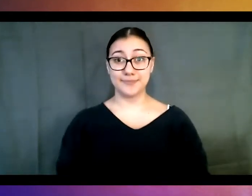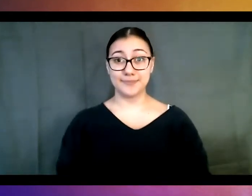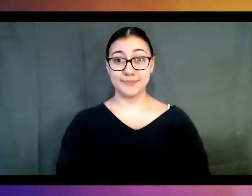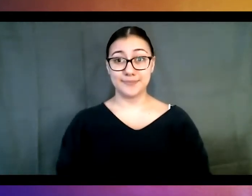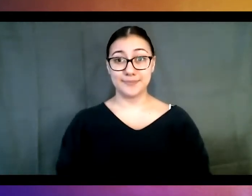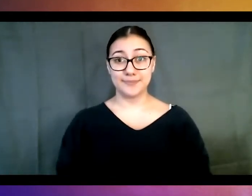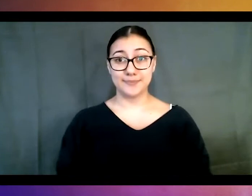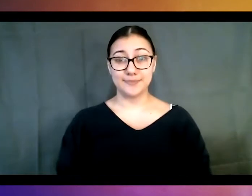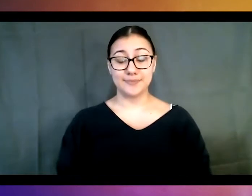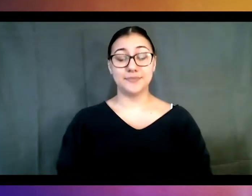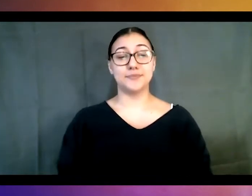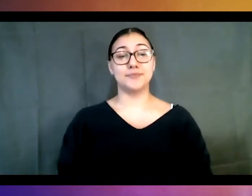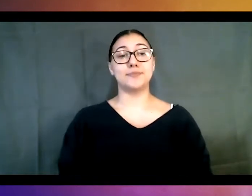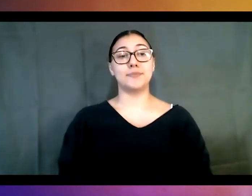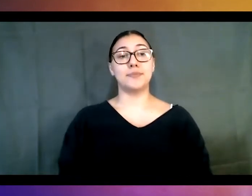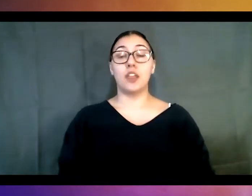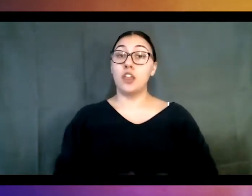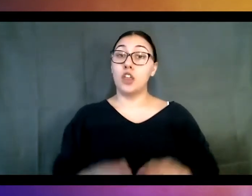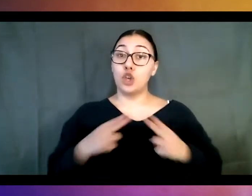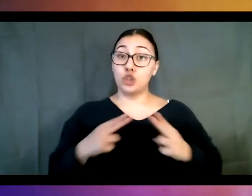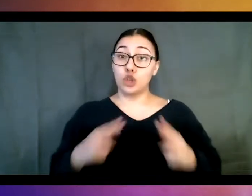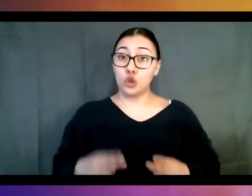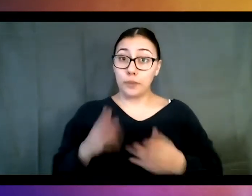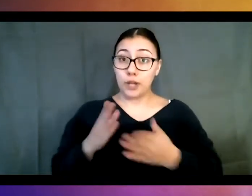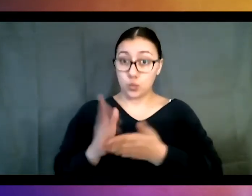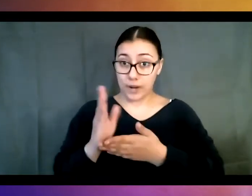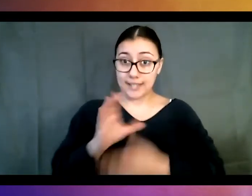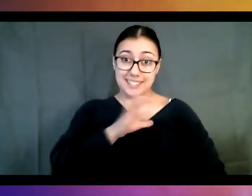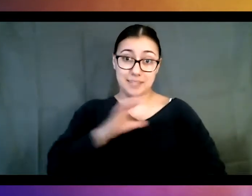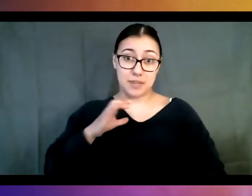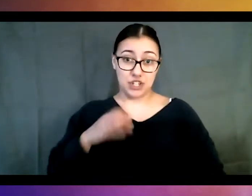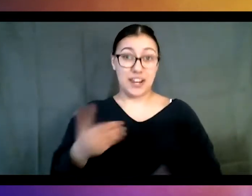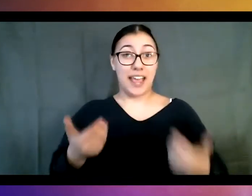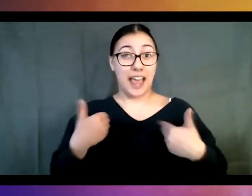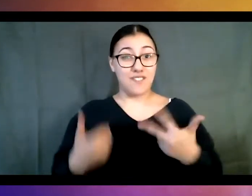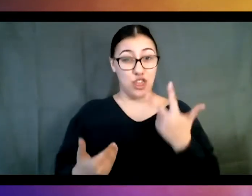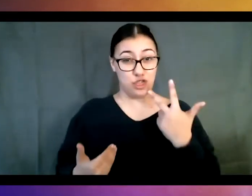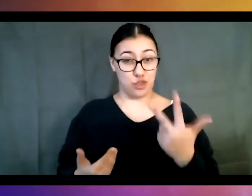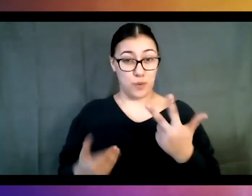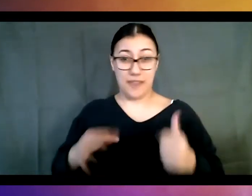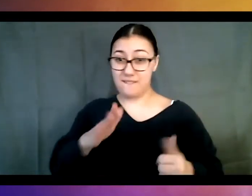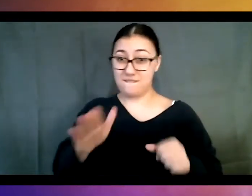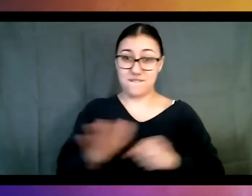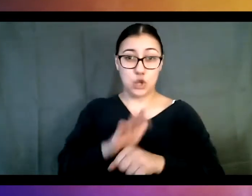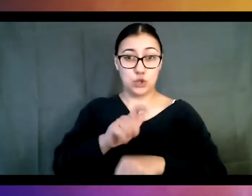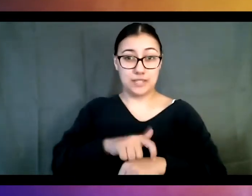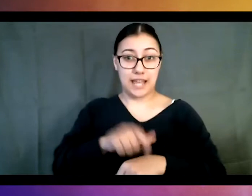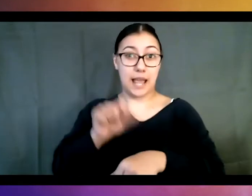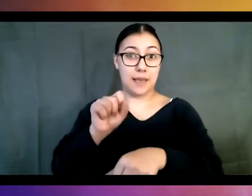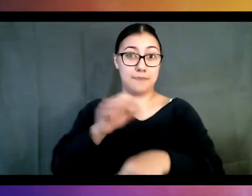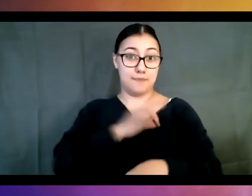The Human Rights Commission has three full time employees, an Executive Director, an Attorney Investigator,